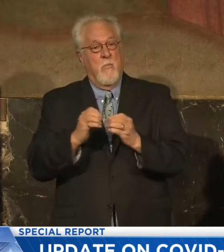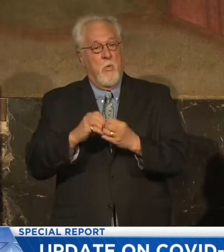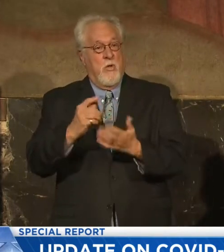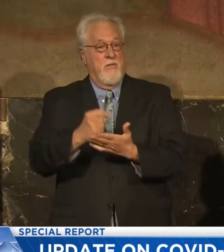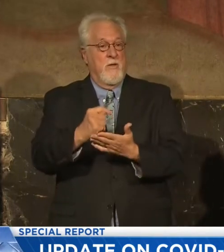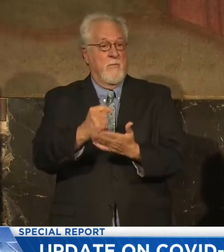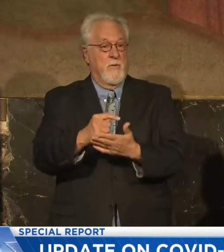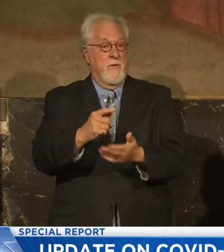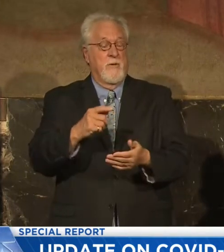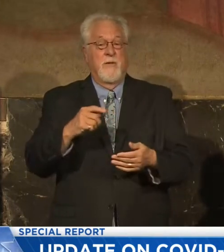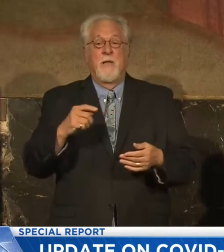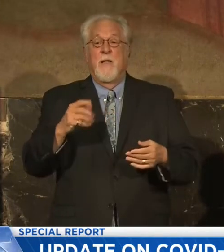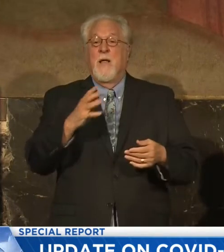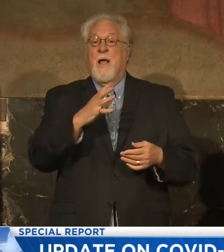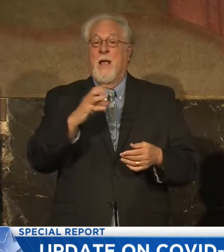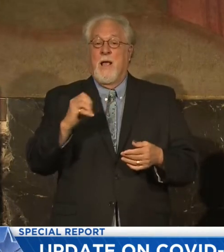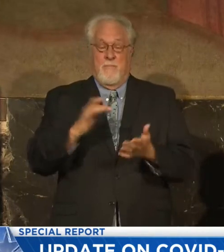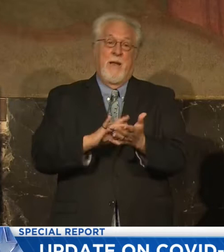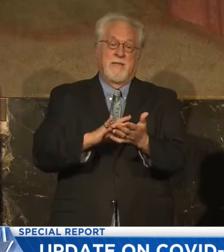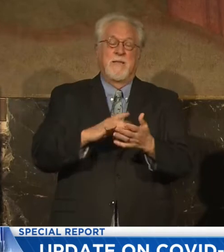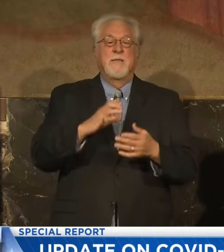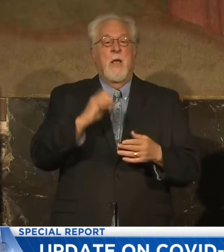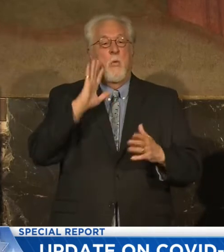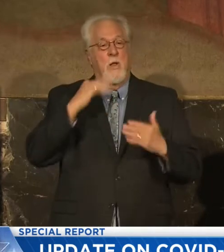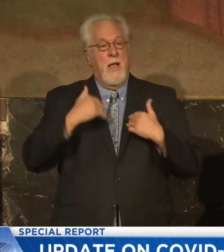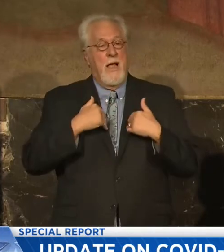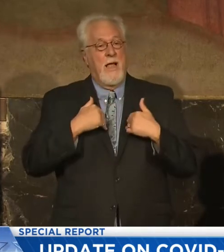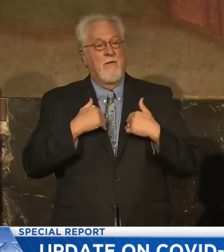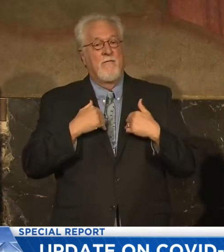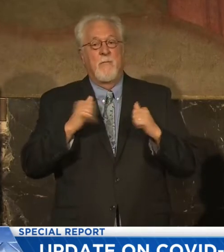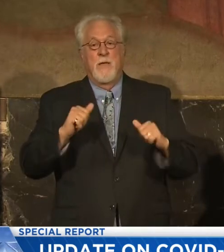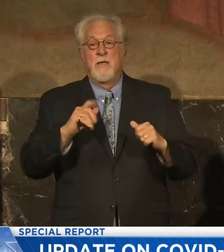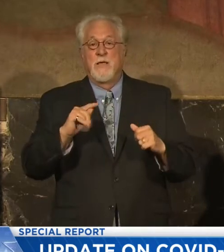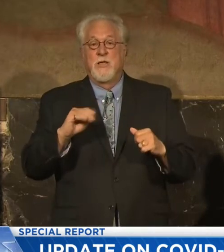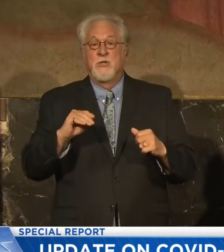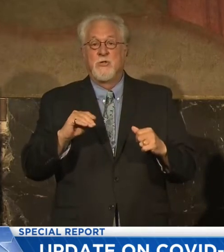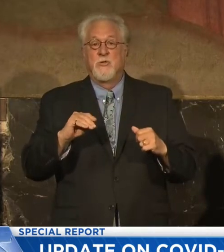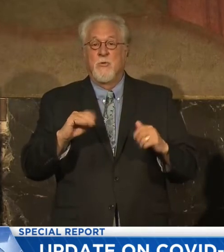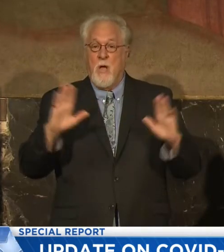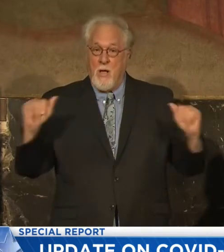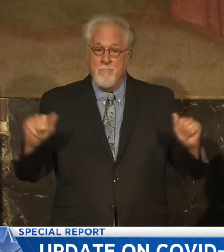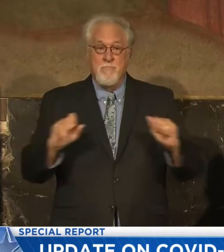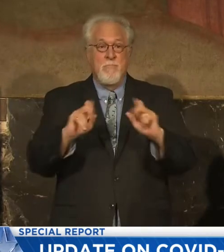CONTROL AND POTENTIALLY THROUGH THE TESTING, THE CONTACT TRACING, THE DEVELOPMENT OF MORE